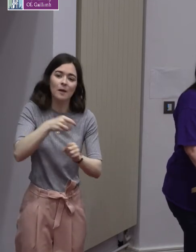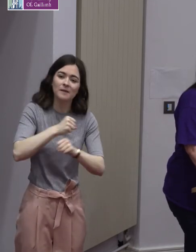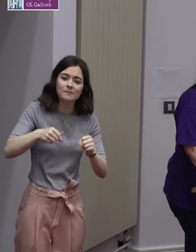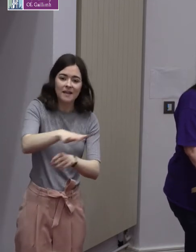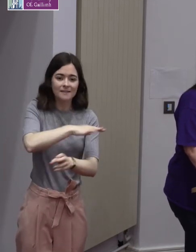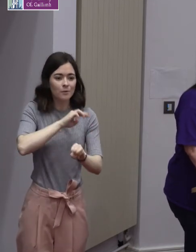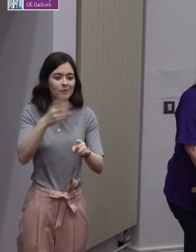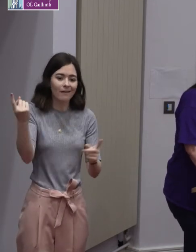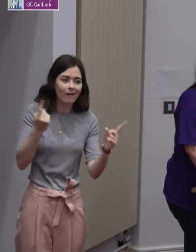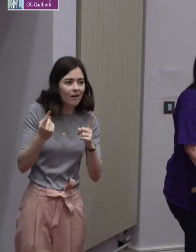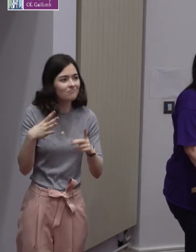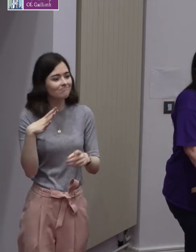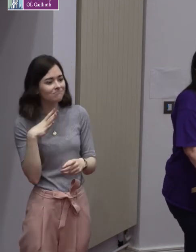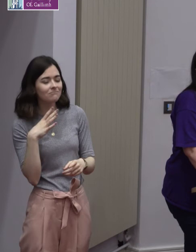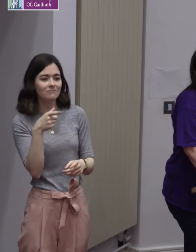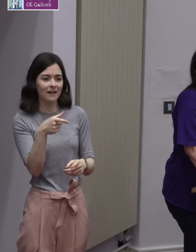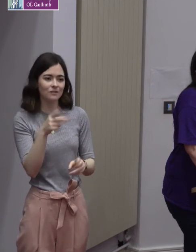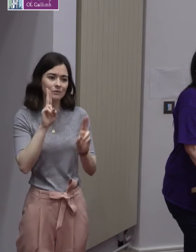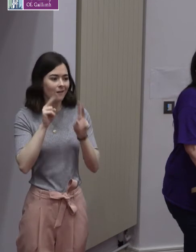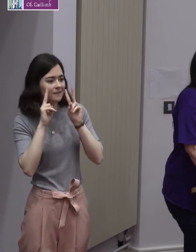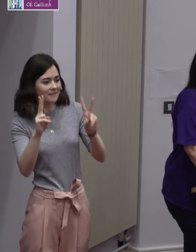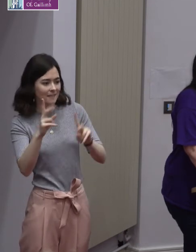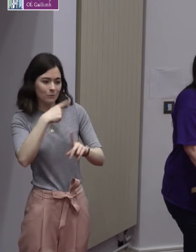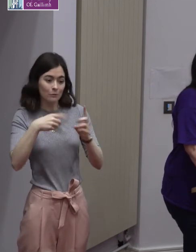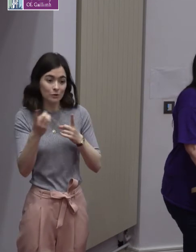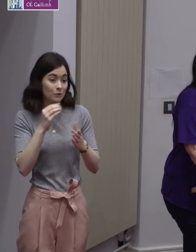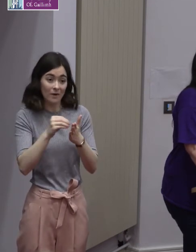come and hang out, you can come and see what is happening, you do not have to take part.